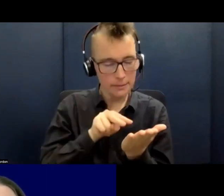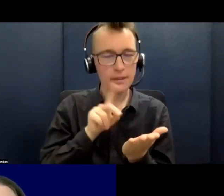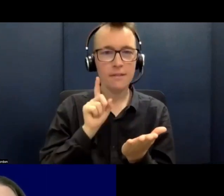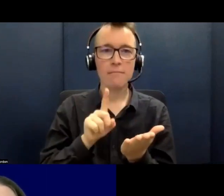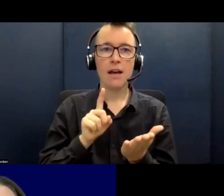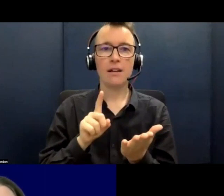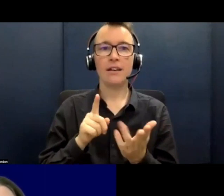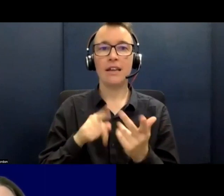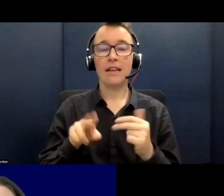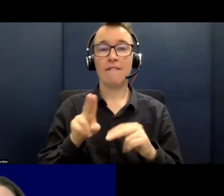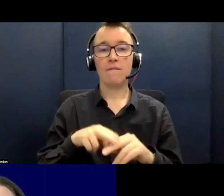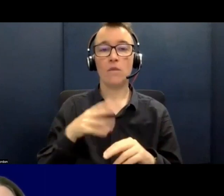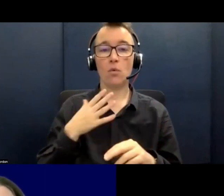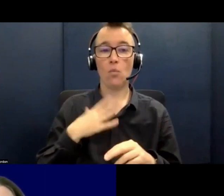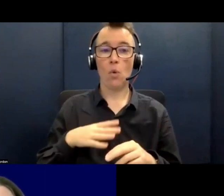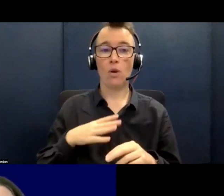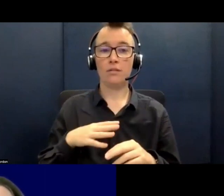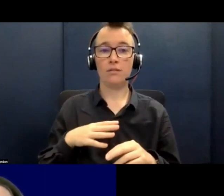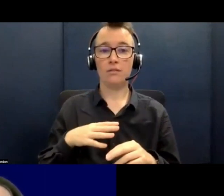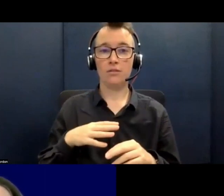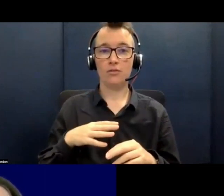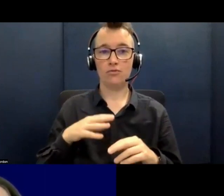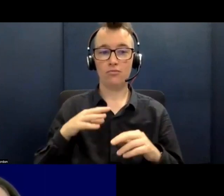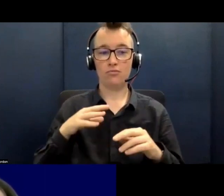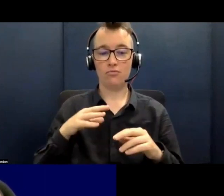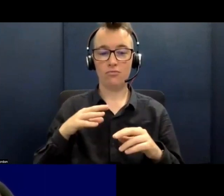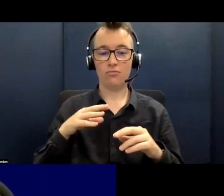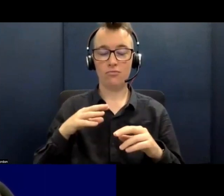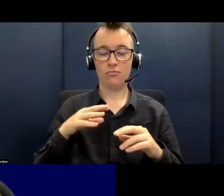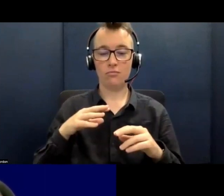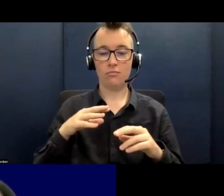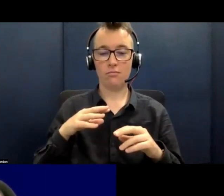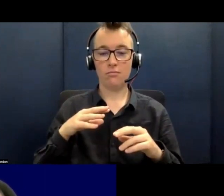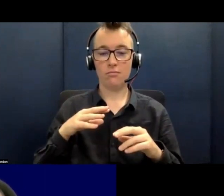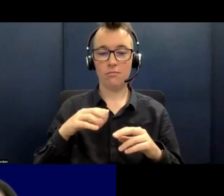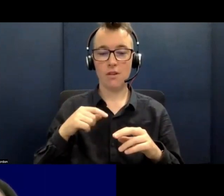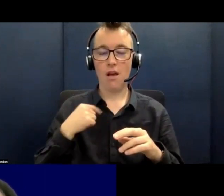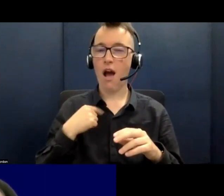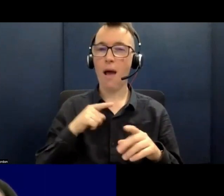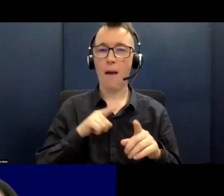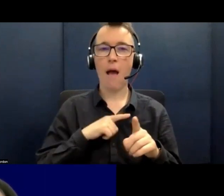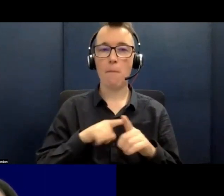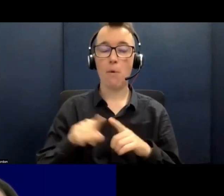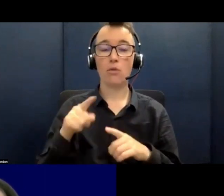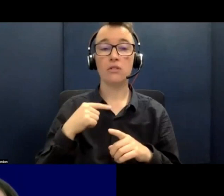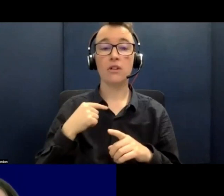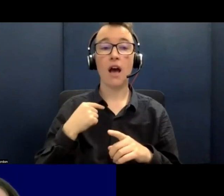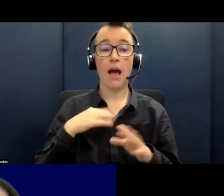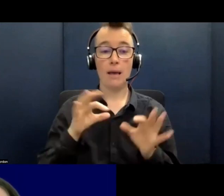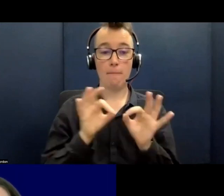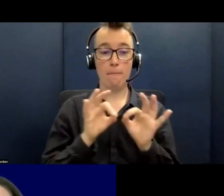for quantitative reasons, I'll measure the size of the smallest image that they